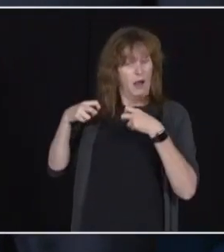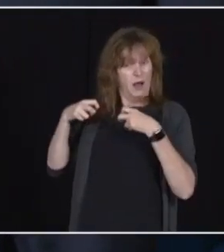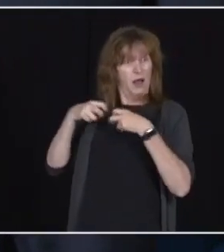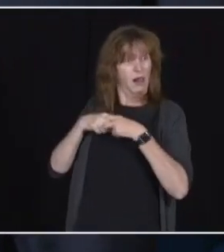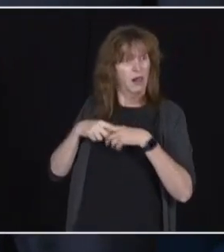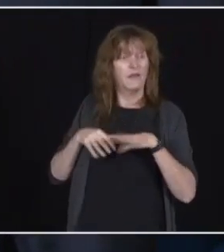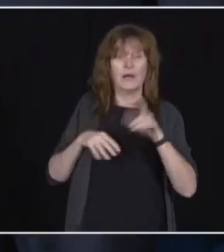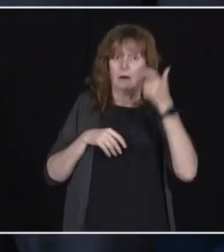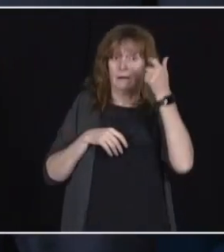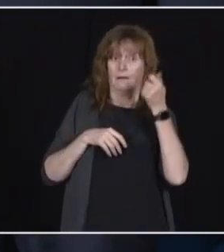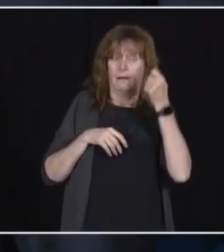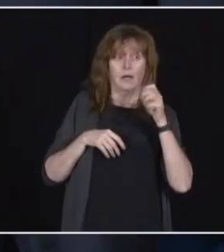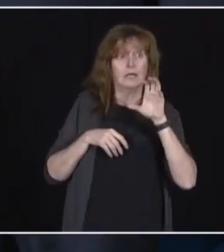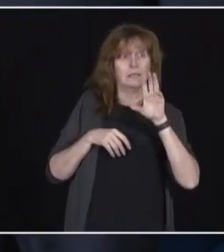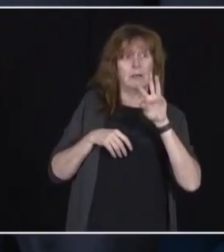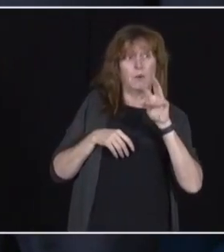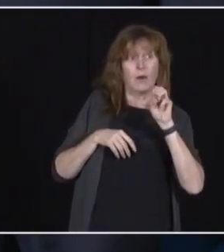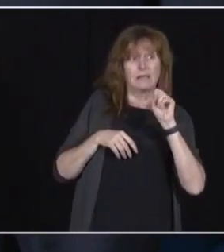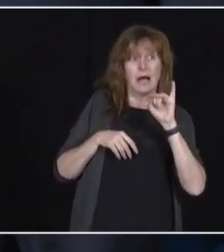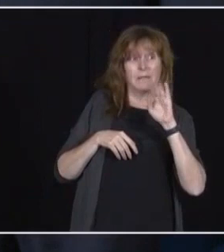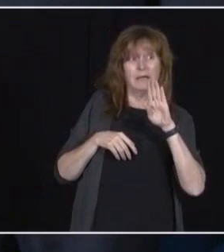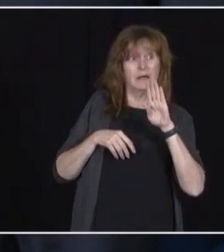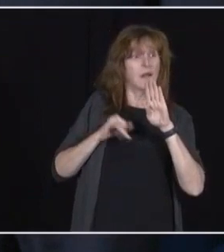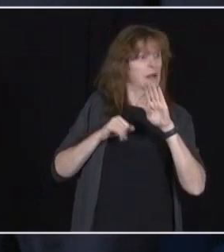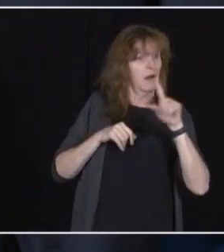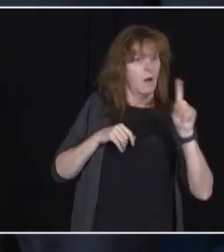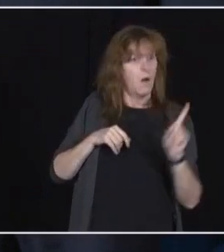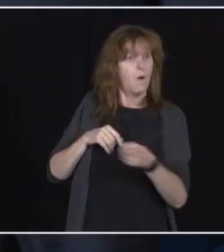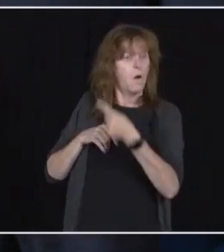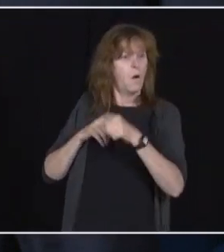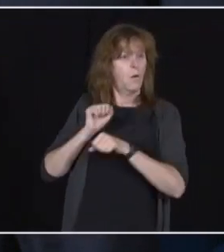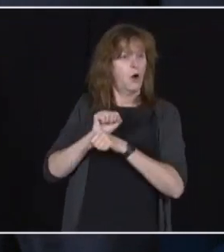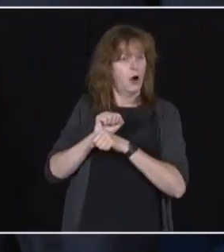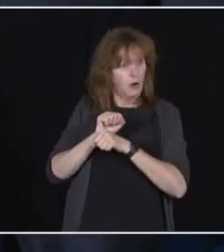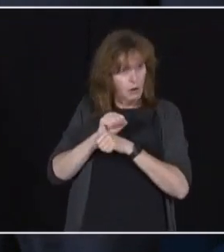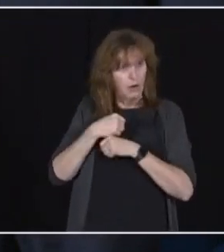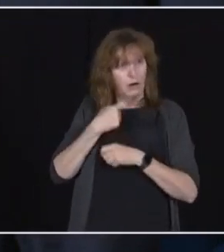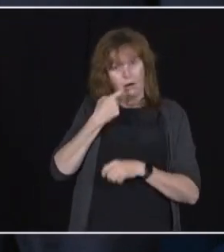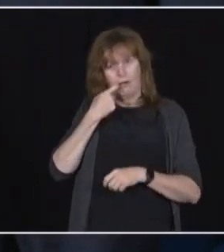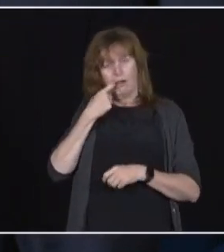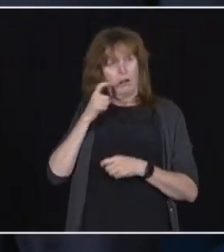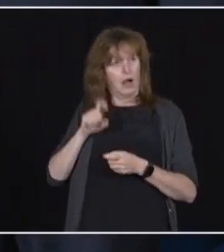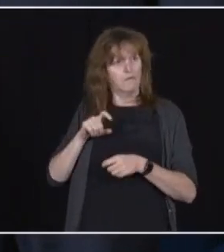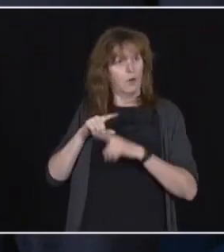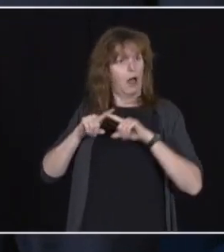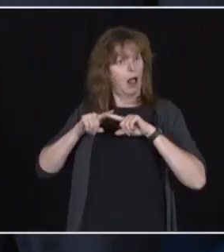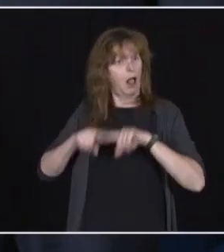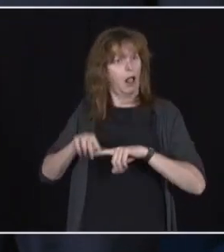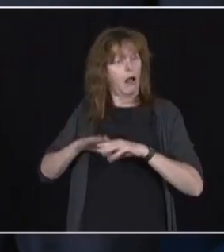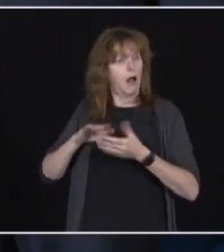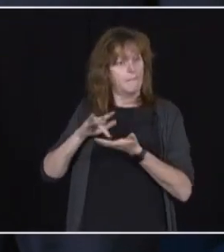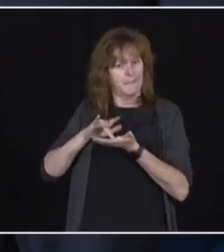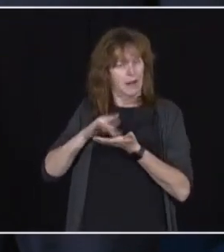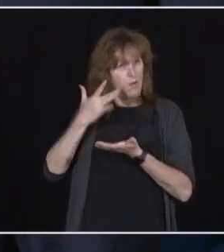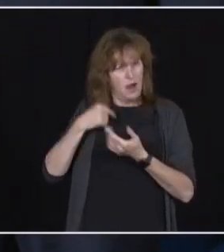become a ticket to opioids because they are in pain. We looked at hundred of cases across the country and many in Ontario,